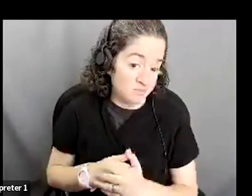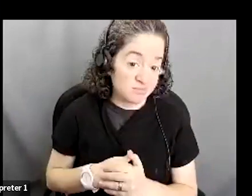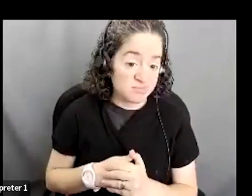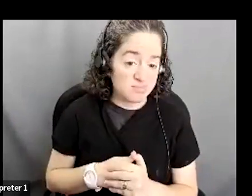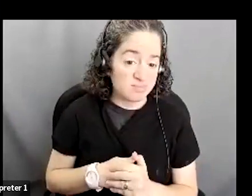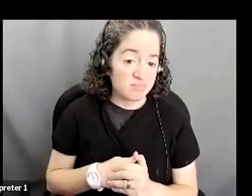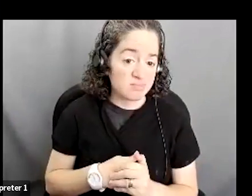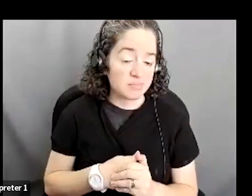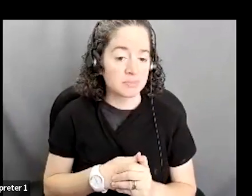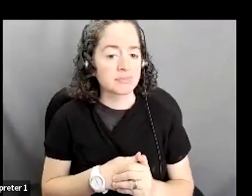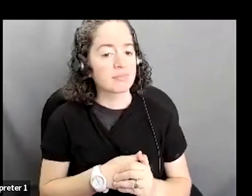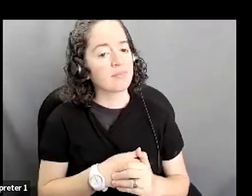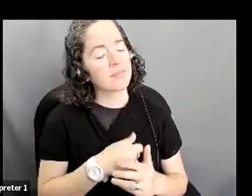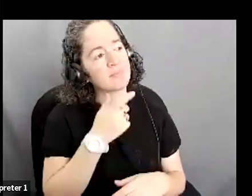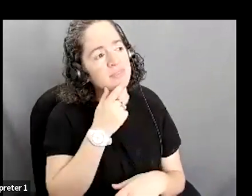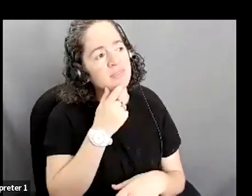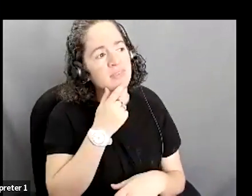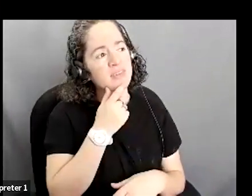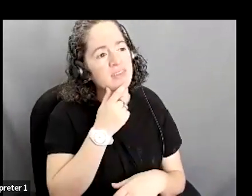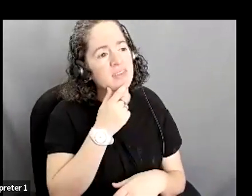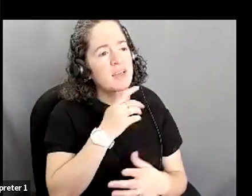I wouldn't necessarily go to Contact Form 7